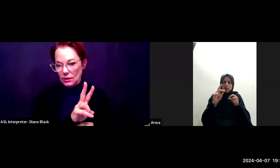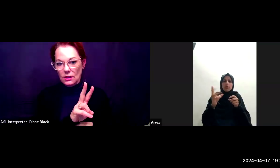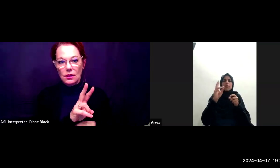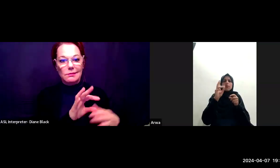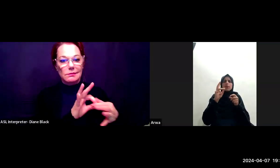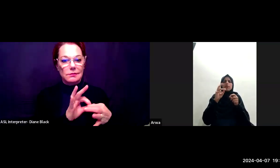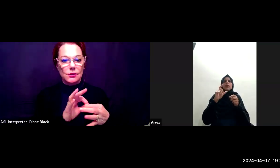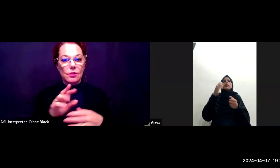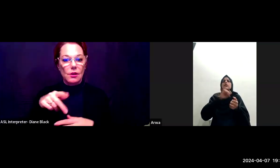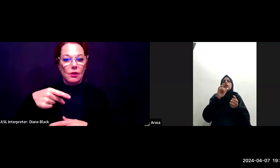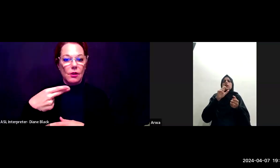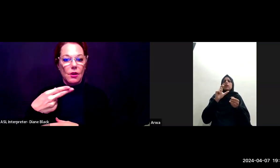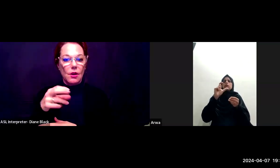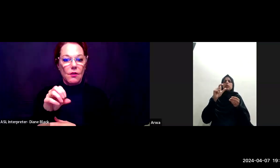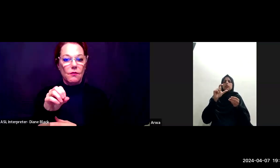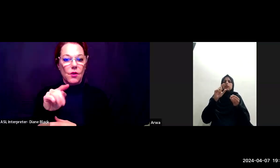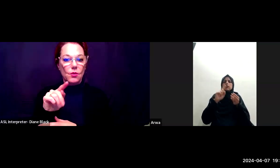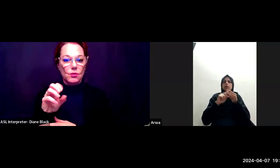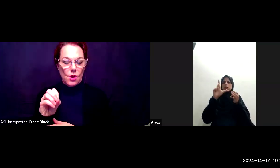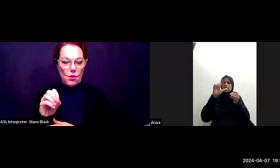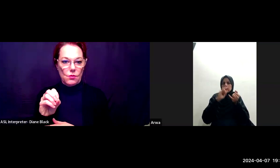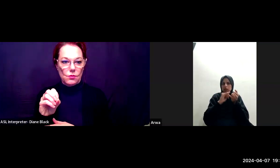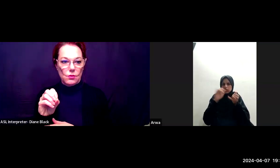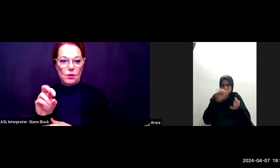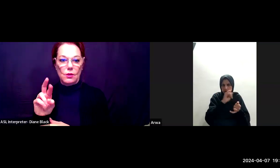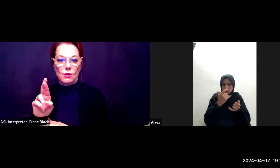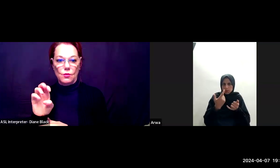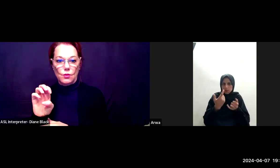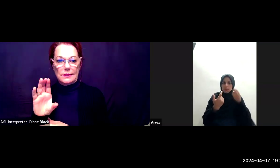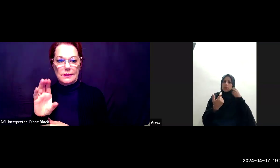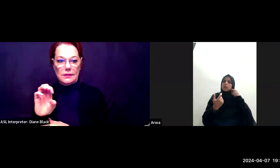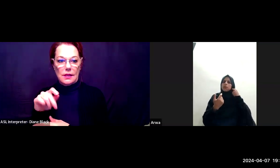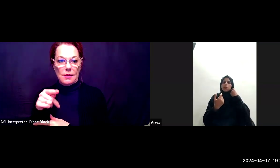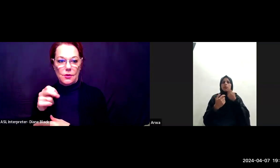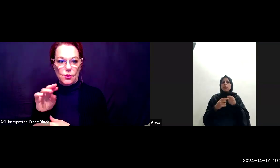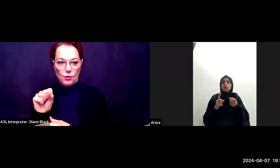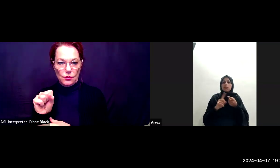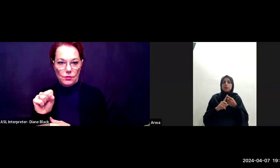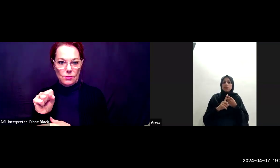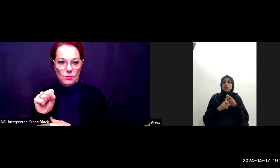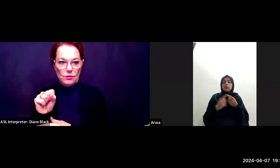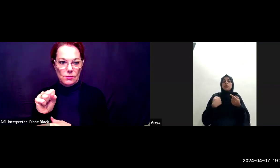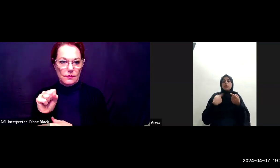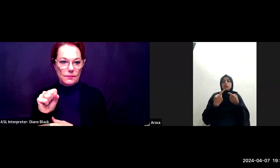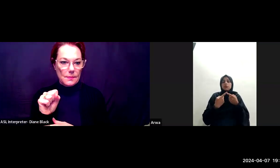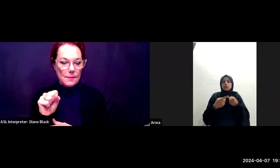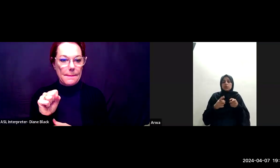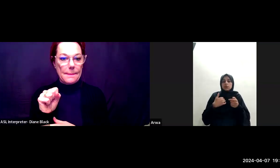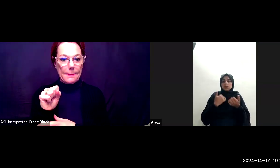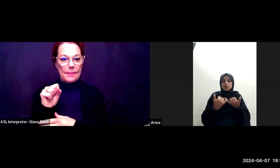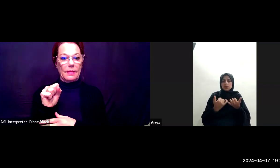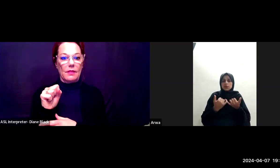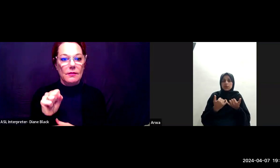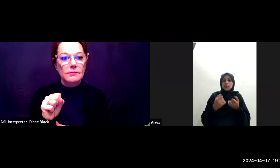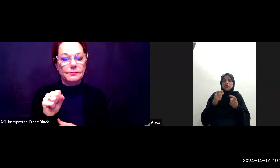in the retina. Or it can be the cochlea cells in the cochlea. Okay so cochlea gene or the protein in the in